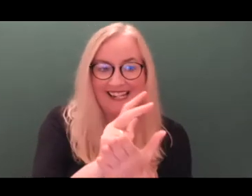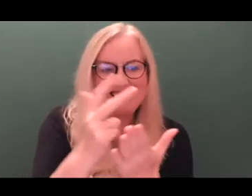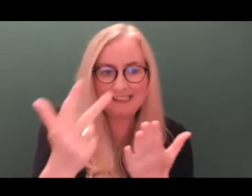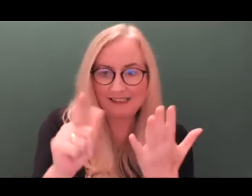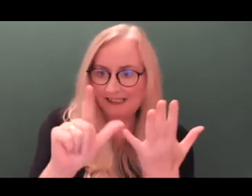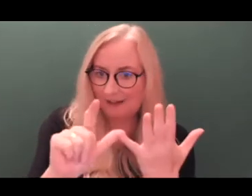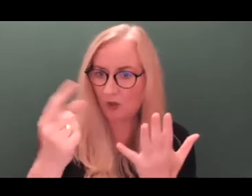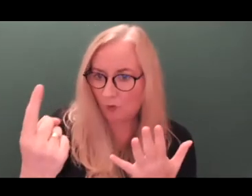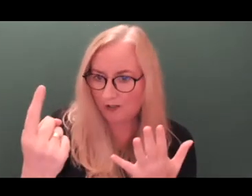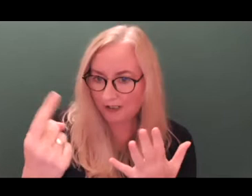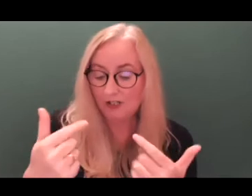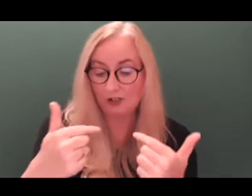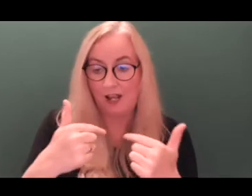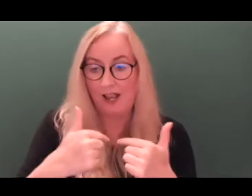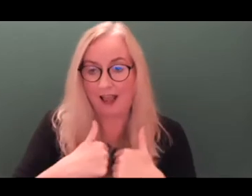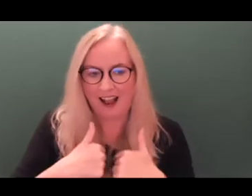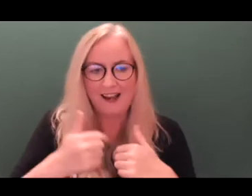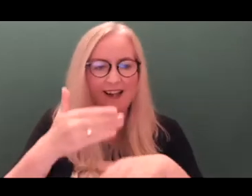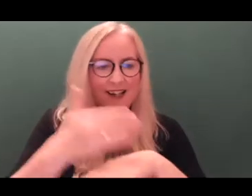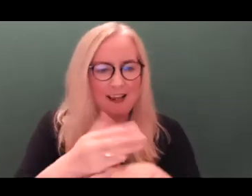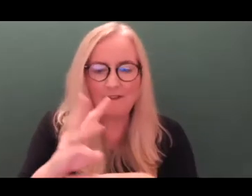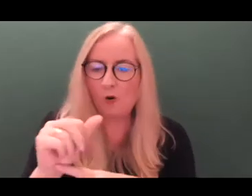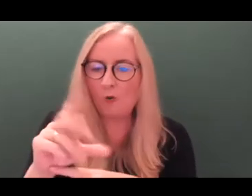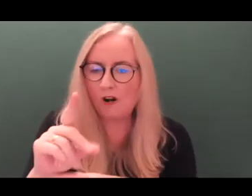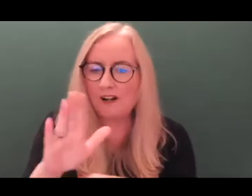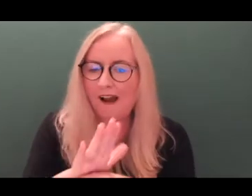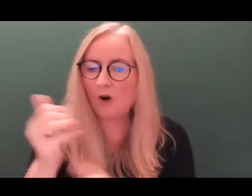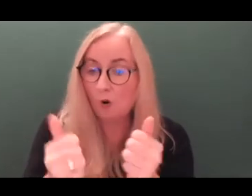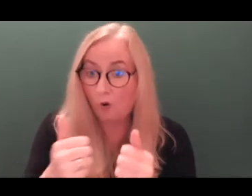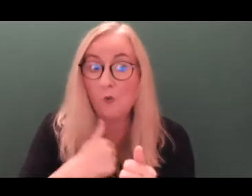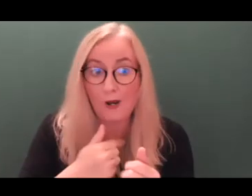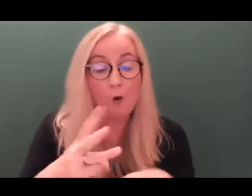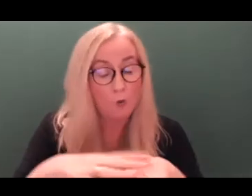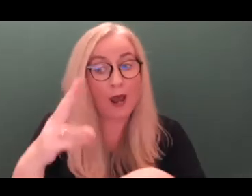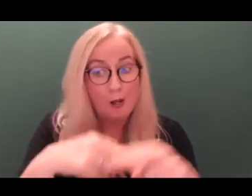and I and the staff in the wards of court office welcome the commencement of this legislation,